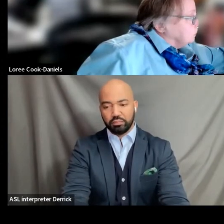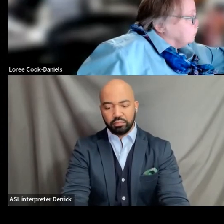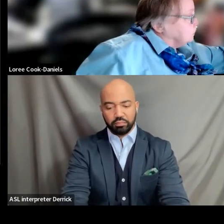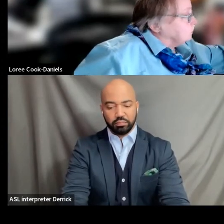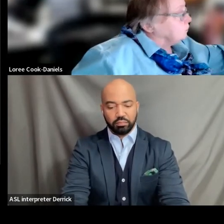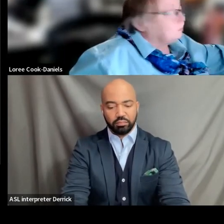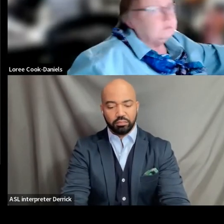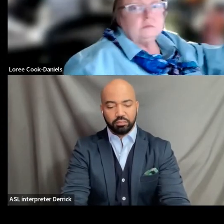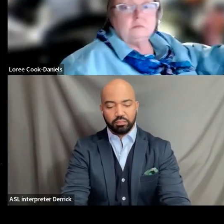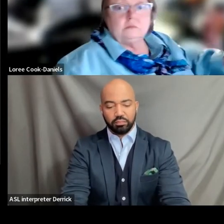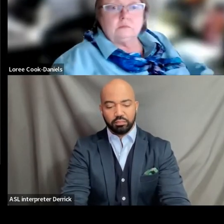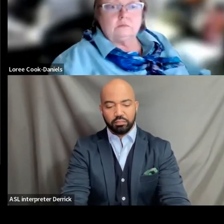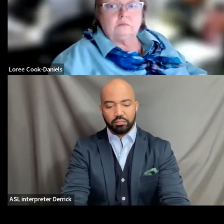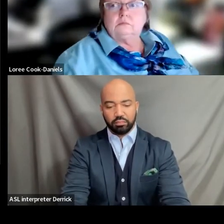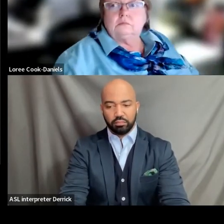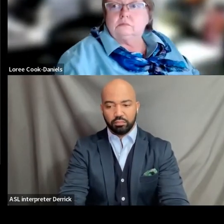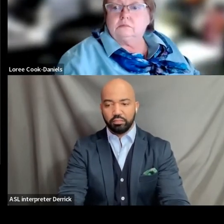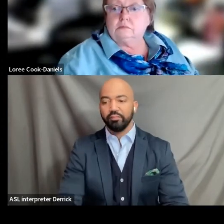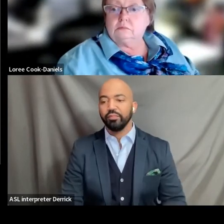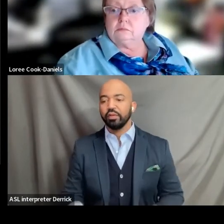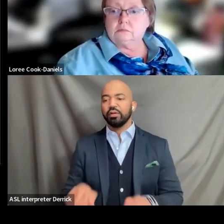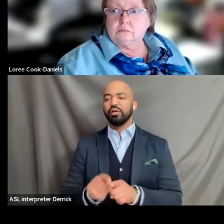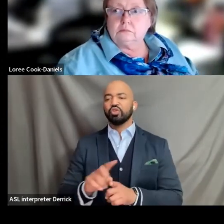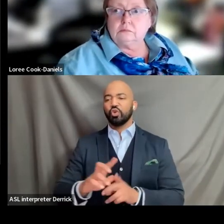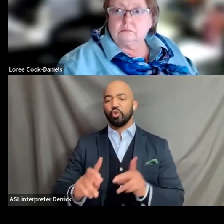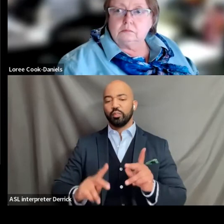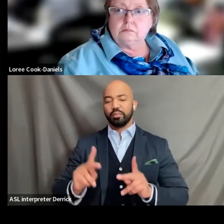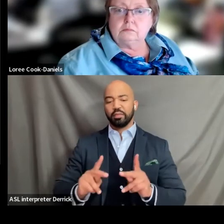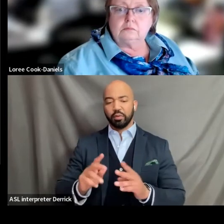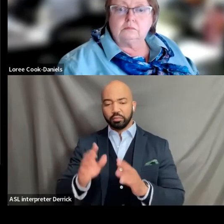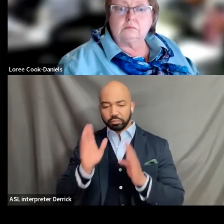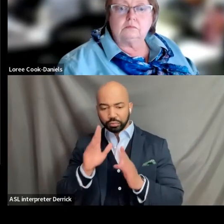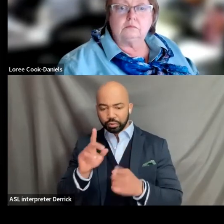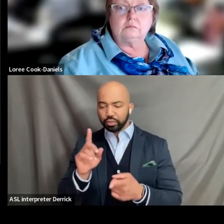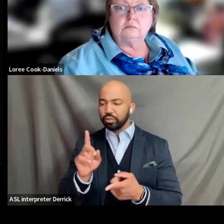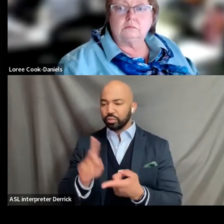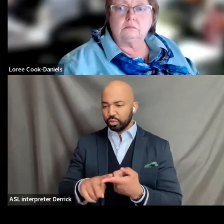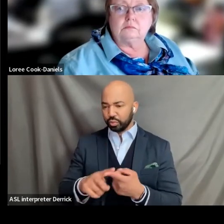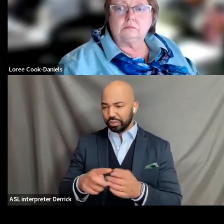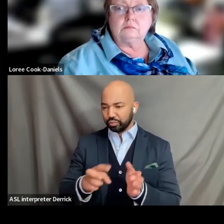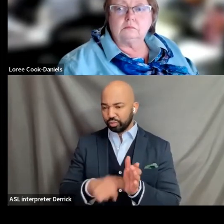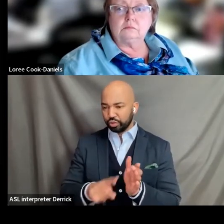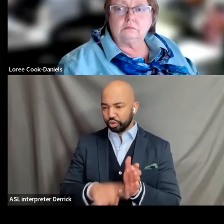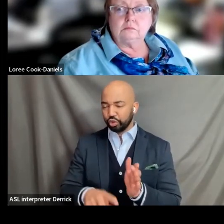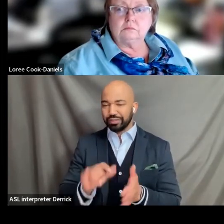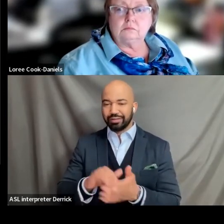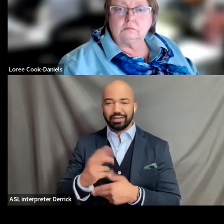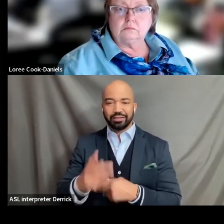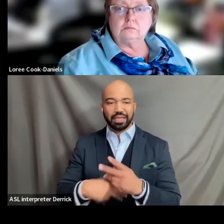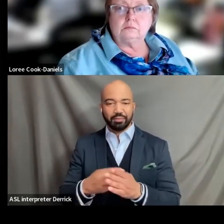So I encourage everybody to keep an eye out for those types of research, those types of books, those types of videos.